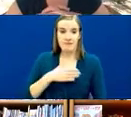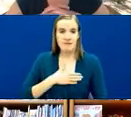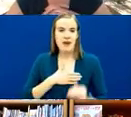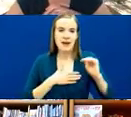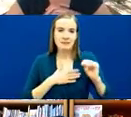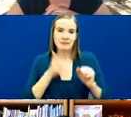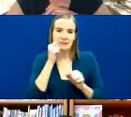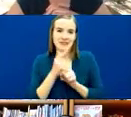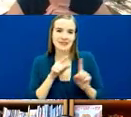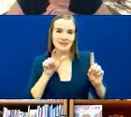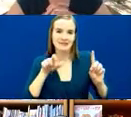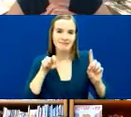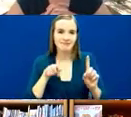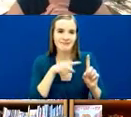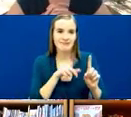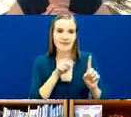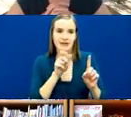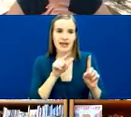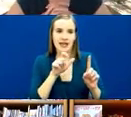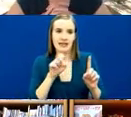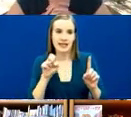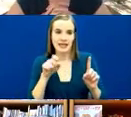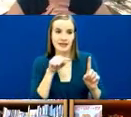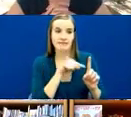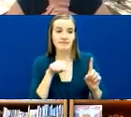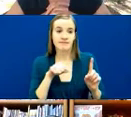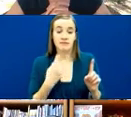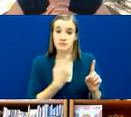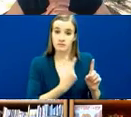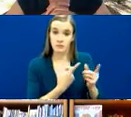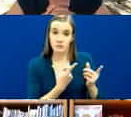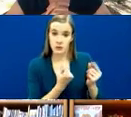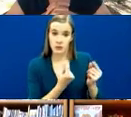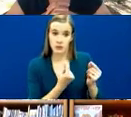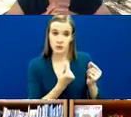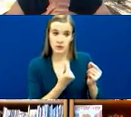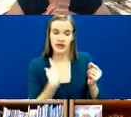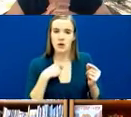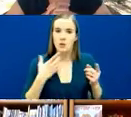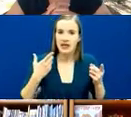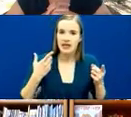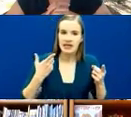actually signing, um, in the protest, because we were just learning sign